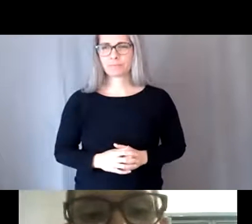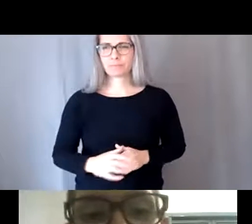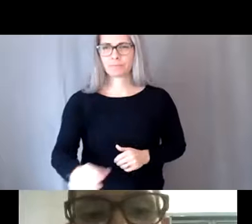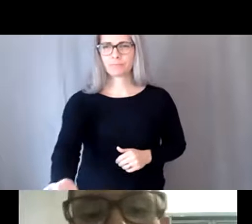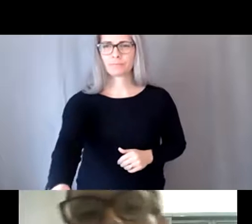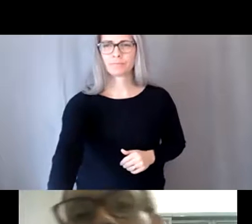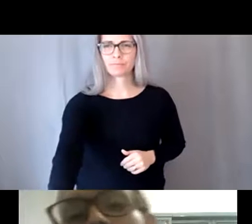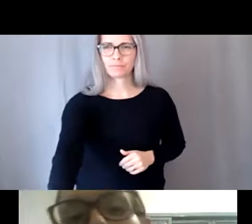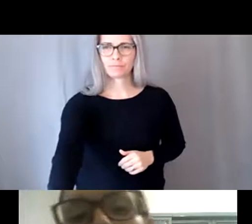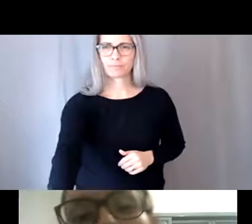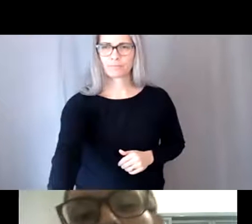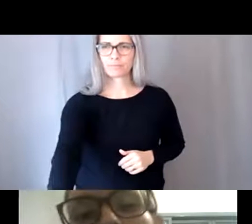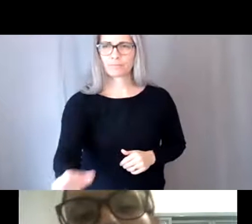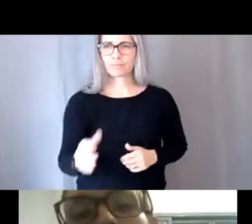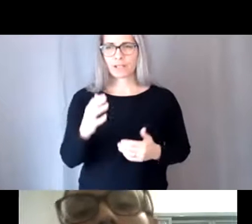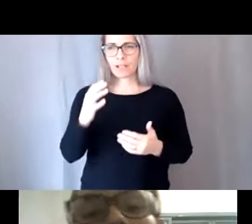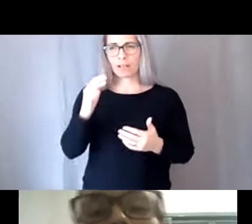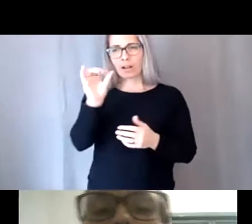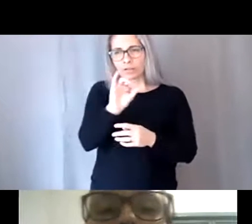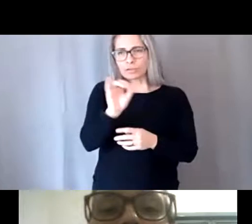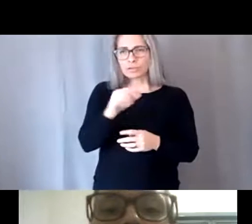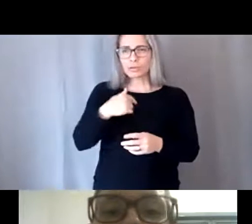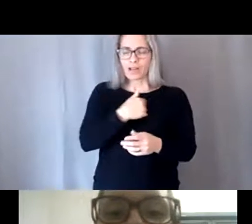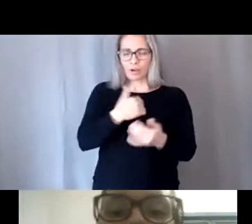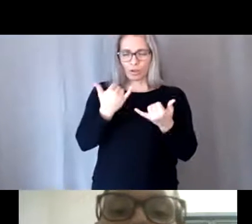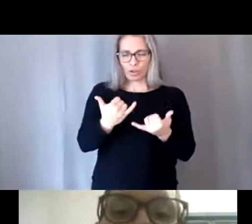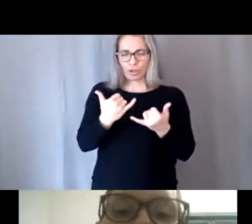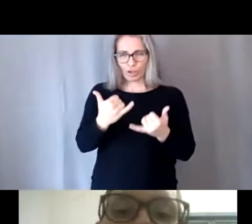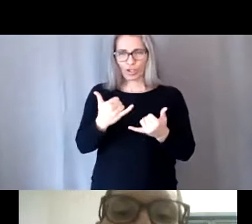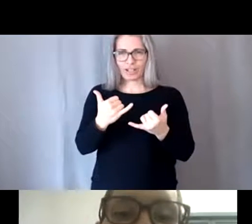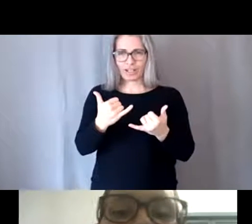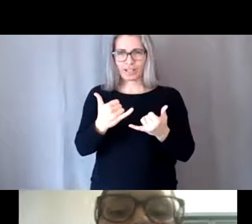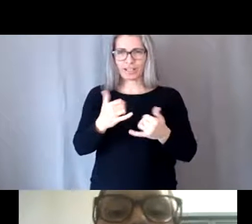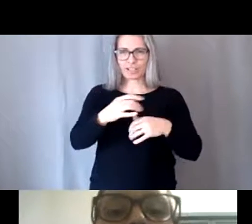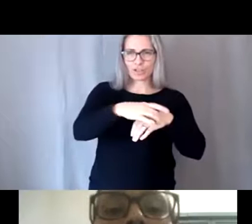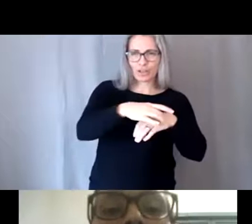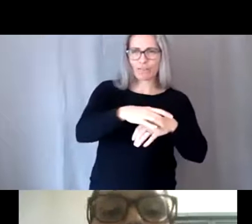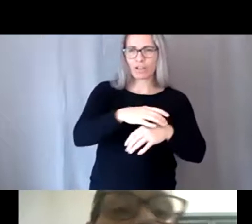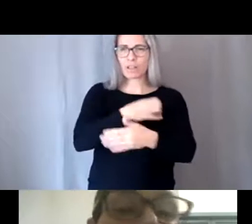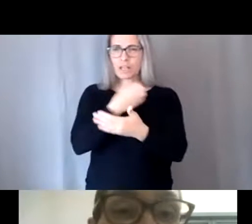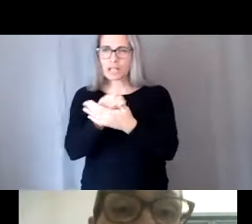disputes but they are also representations that influence